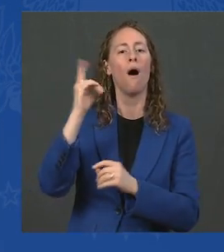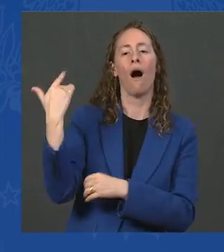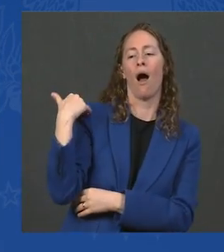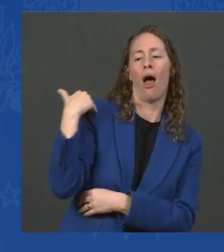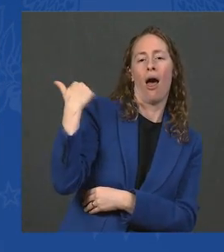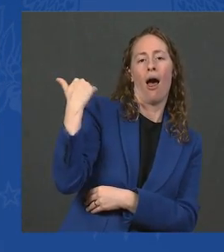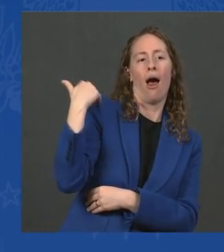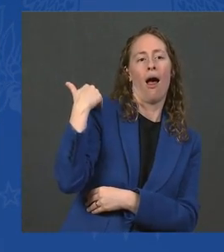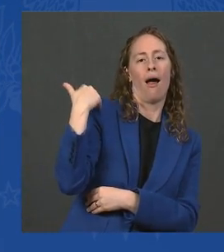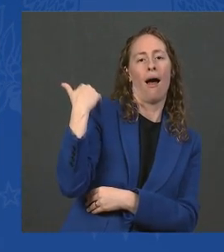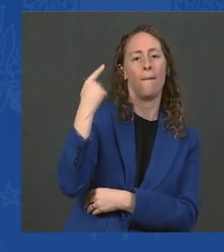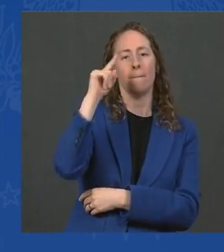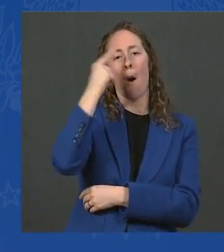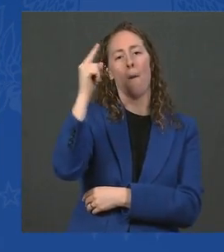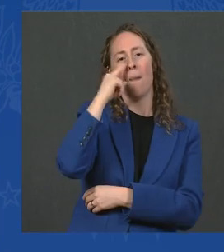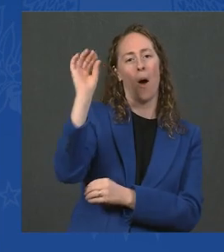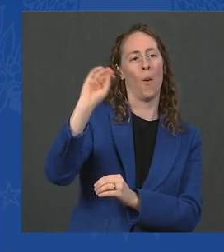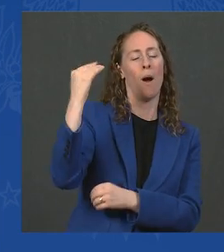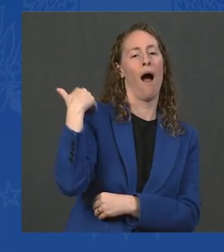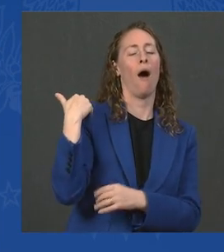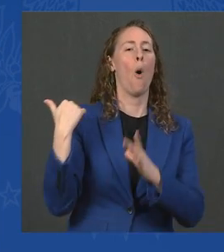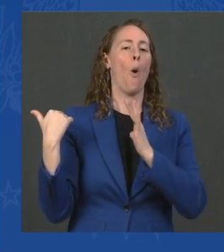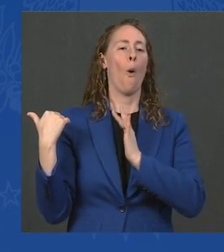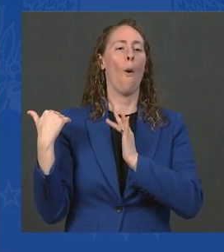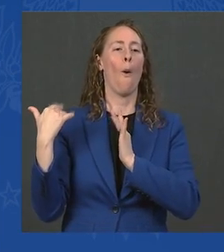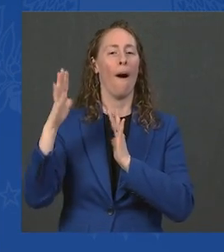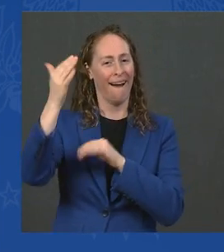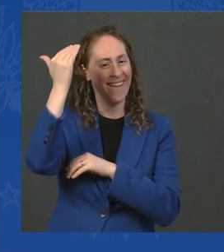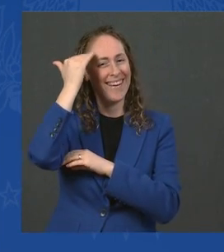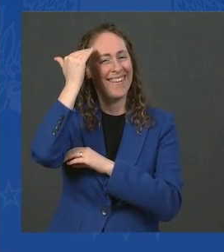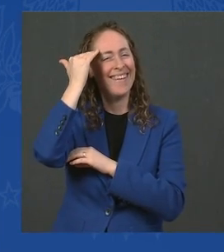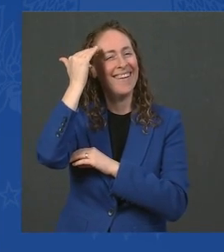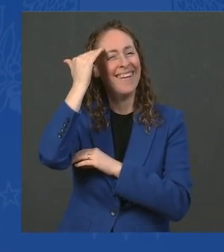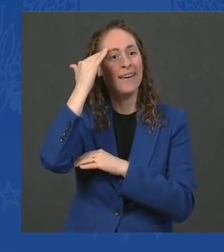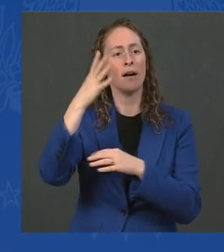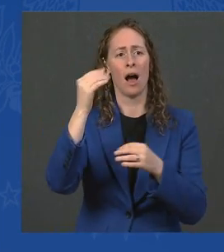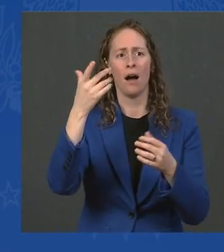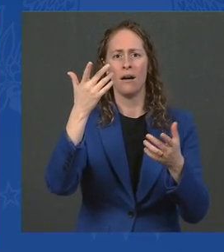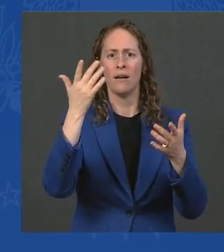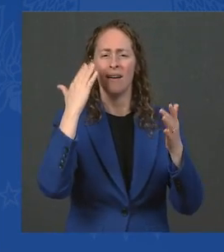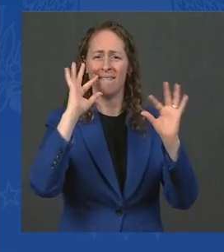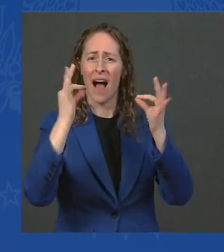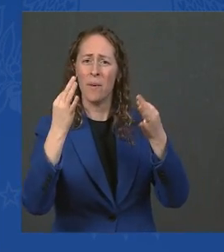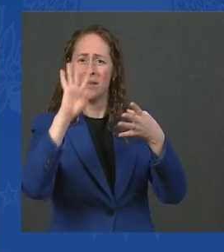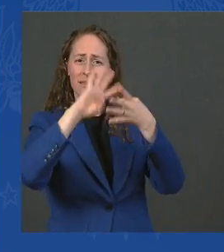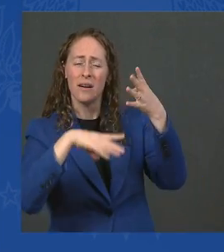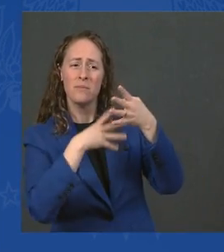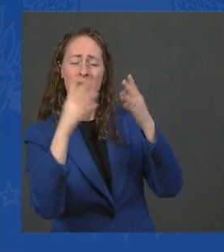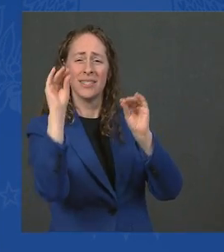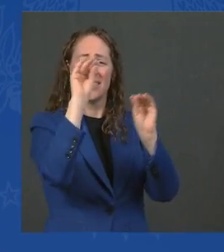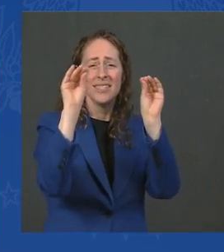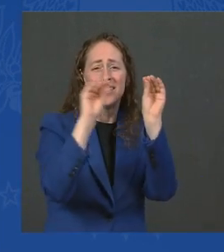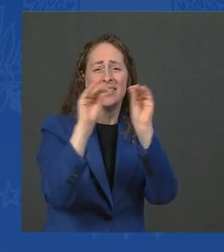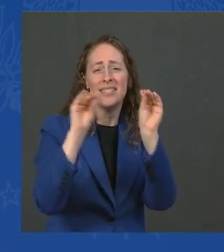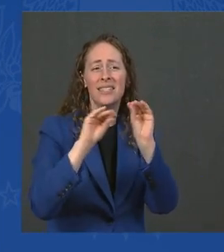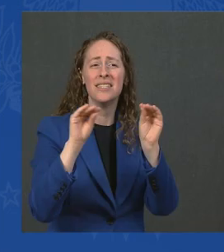and the anxiety of juggling your family's complicated schedule. And that was all before the uncertainties of COVID.